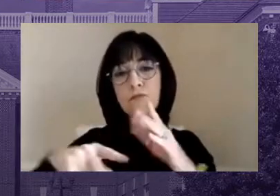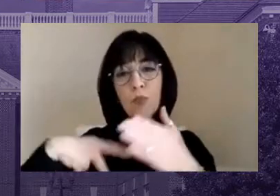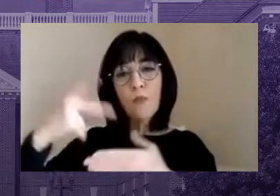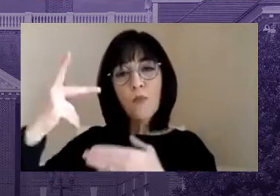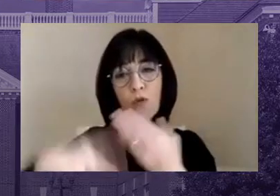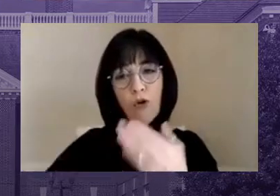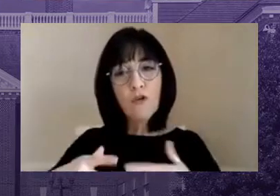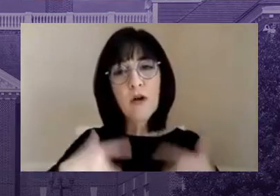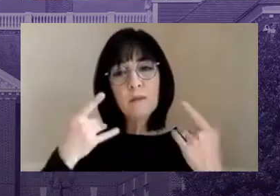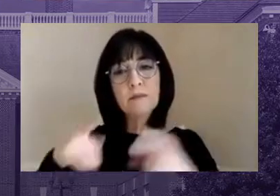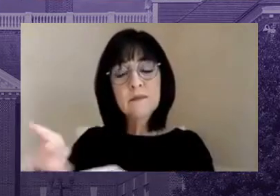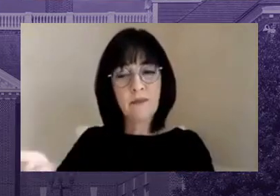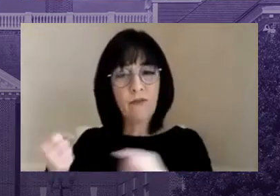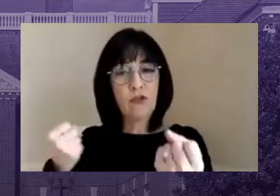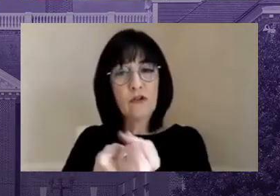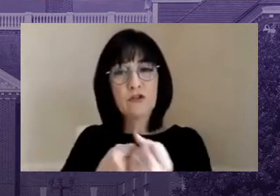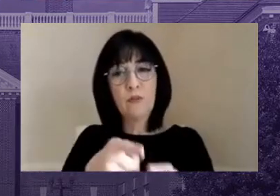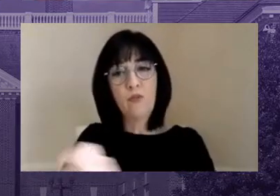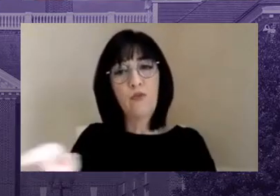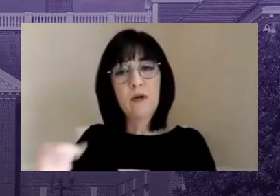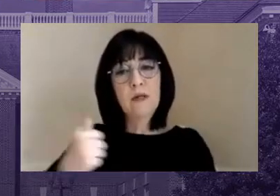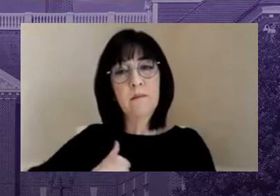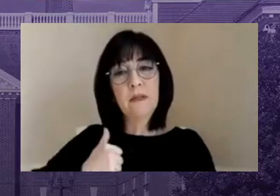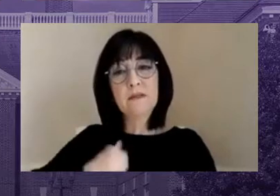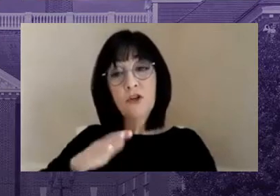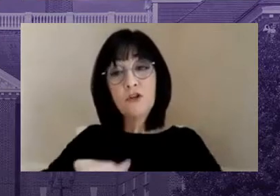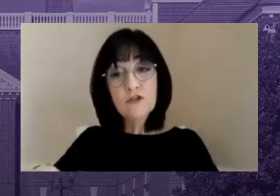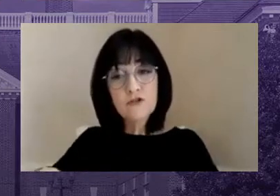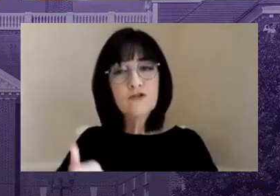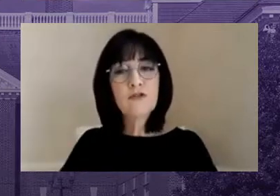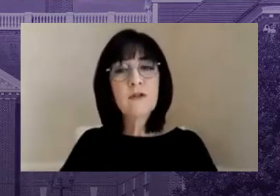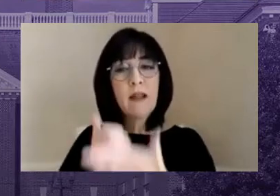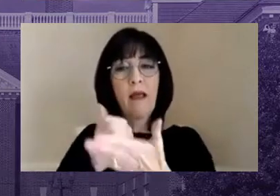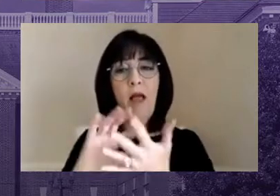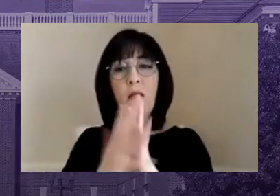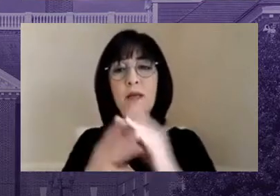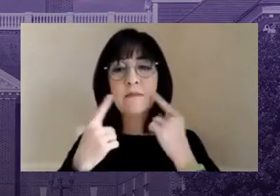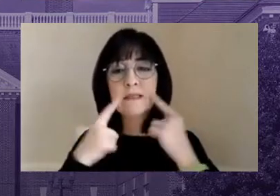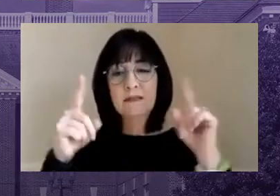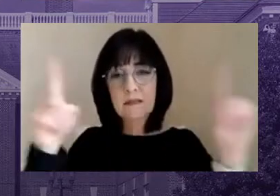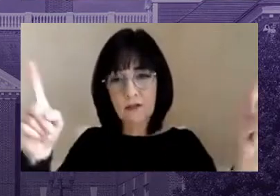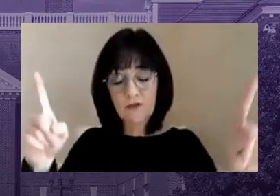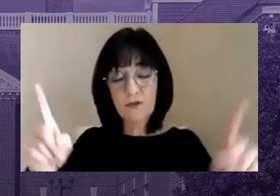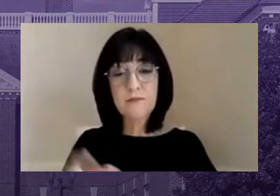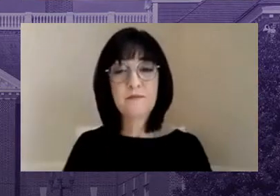military children and help them be successful. Team Dover also benefits from the permanent on